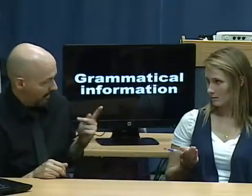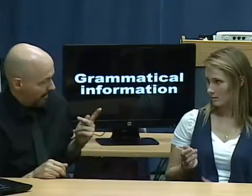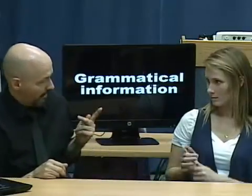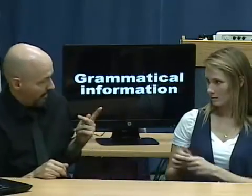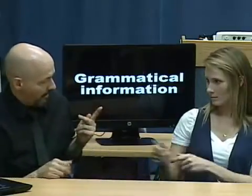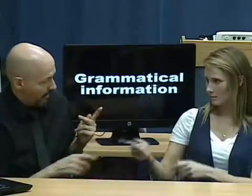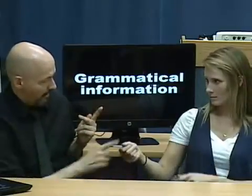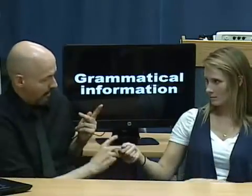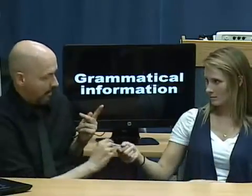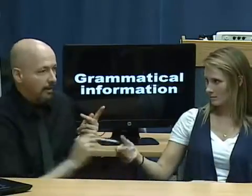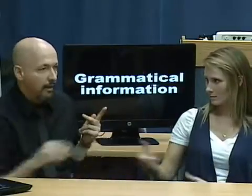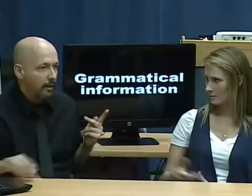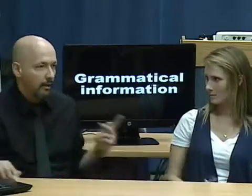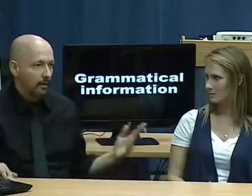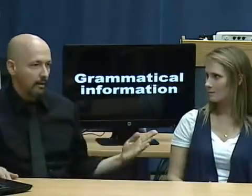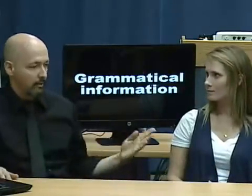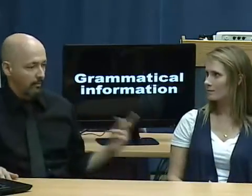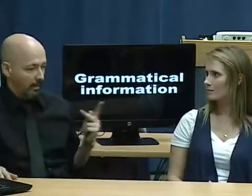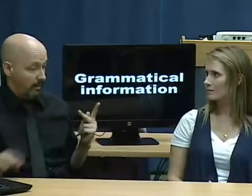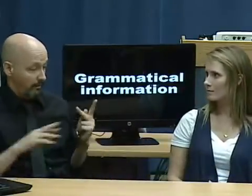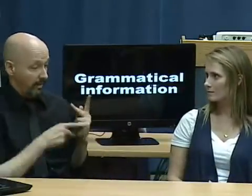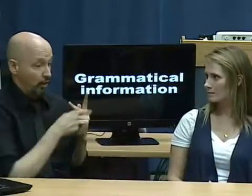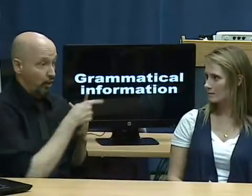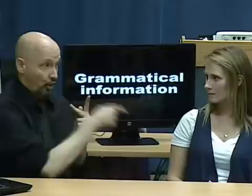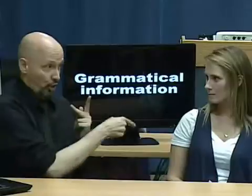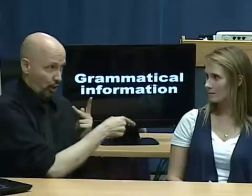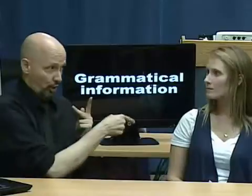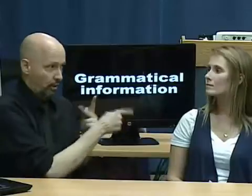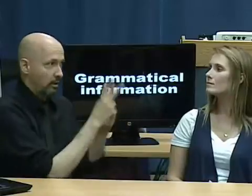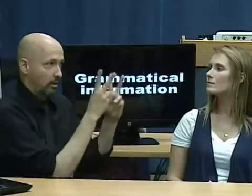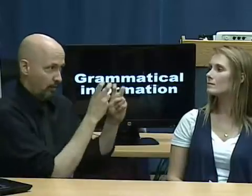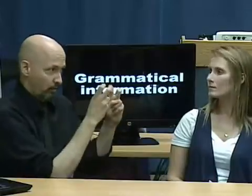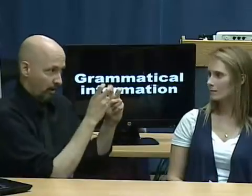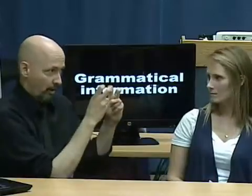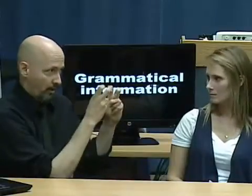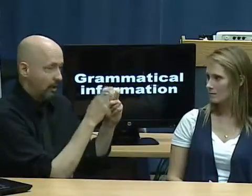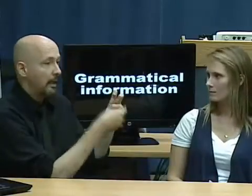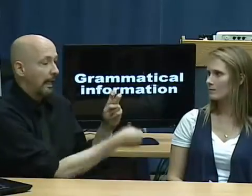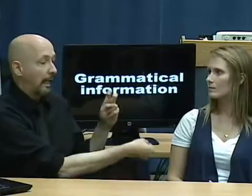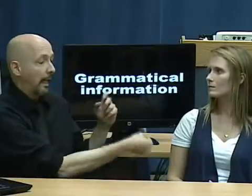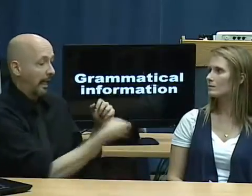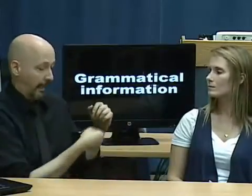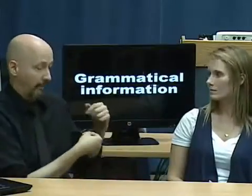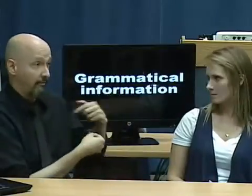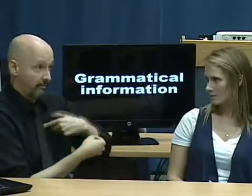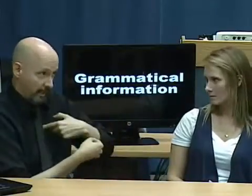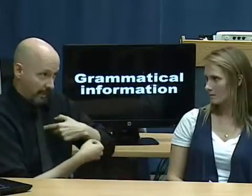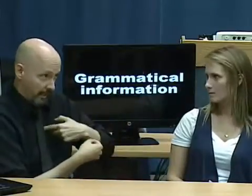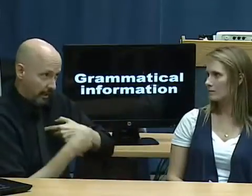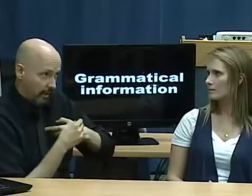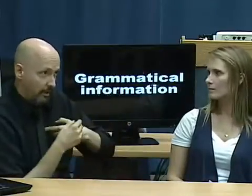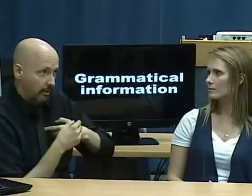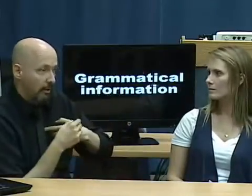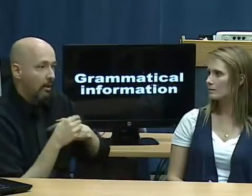Give it #BACK. When #BACK moves from Katie to me Katie is the subject and I am the object.